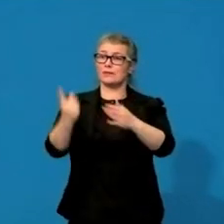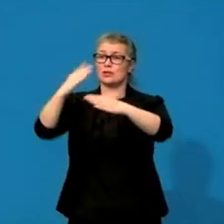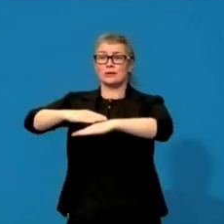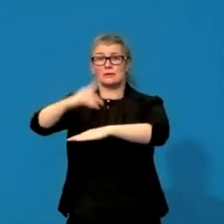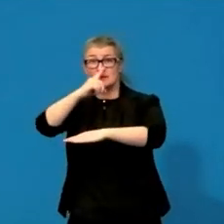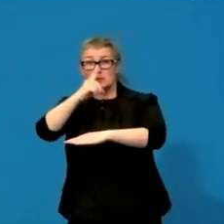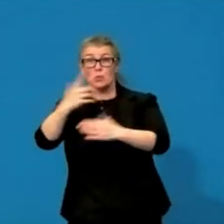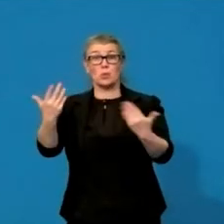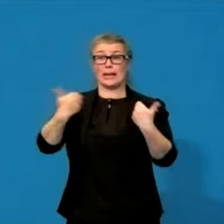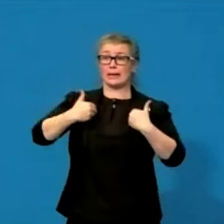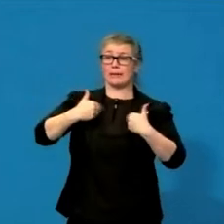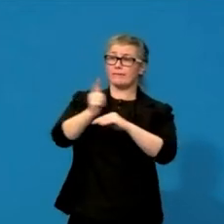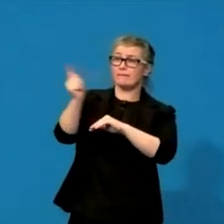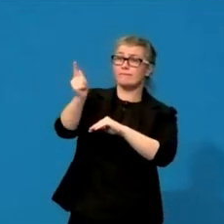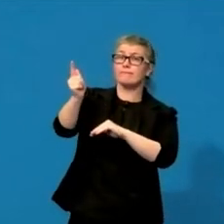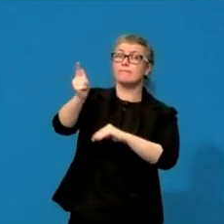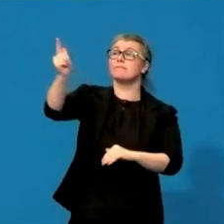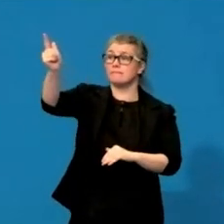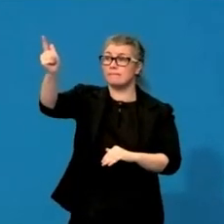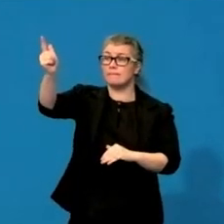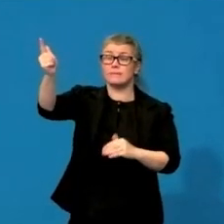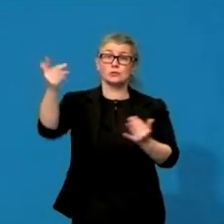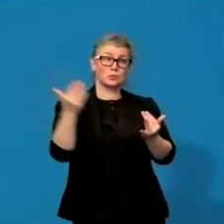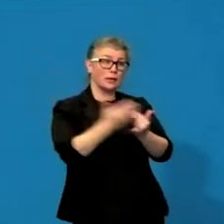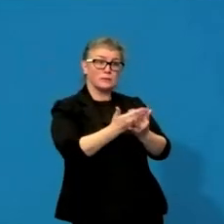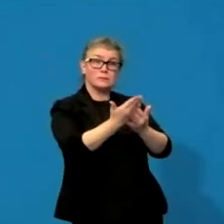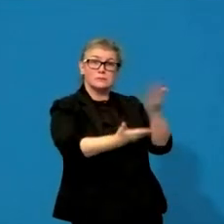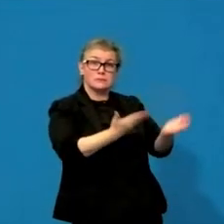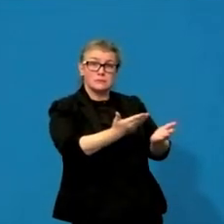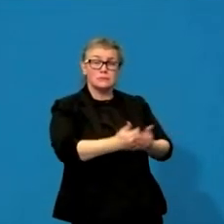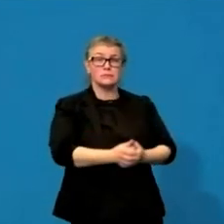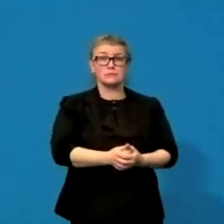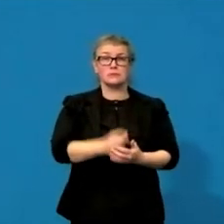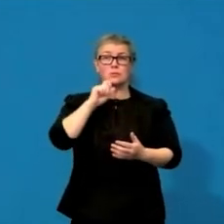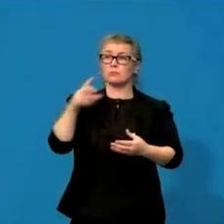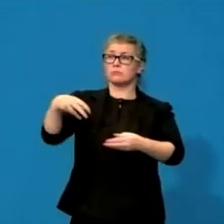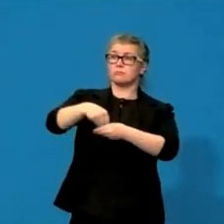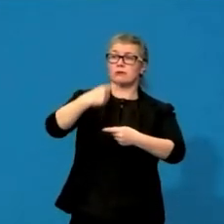communities, including whether information about the NDIS is being communicated